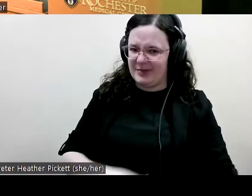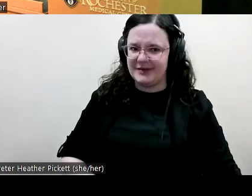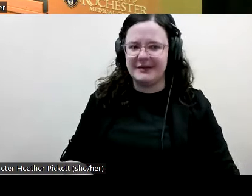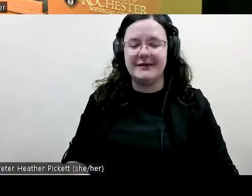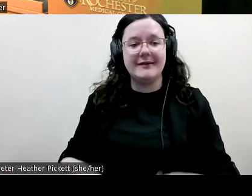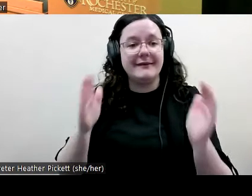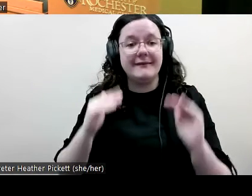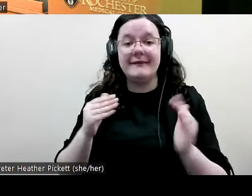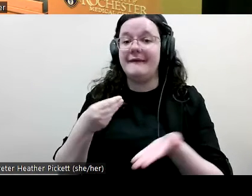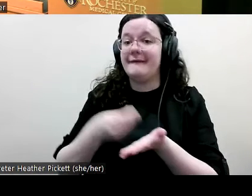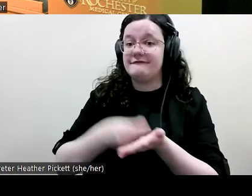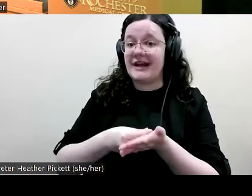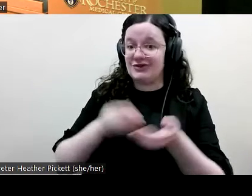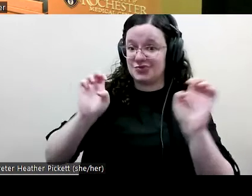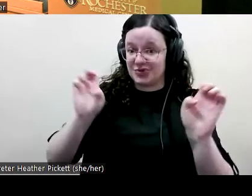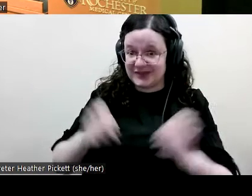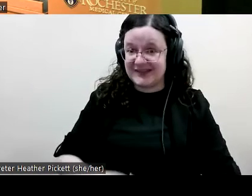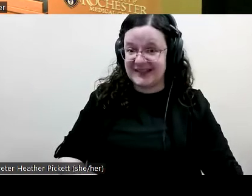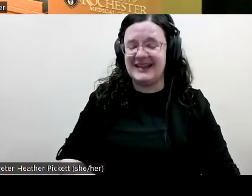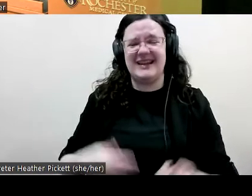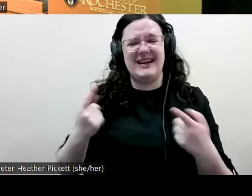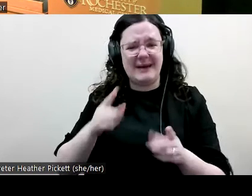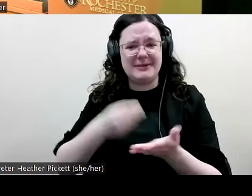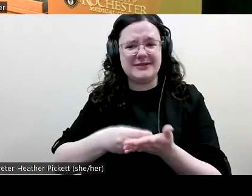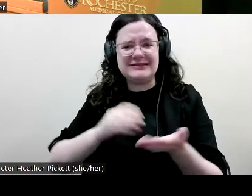family members right when there is a financial emergency their car breaks down and they don't